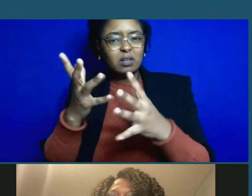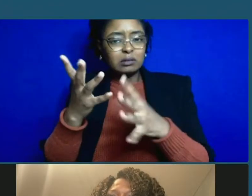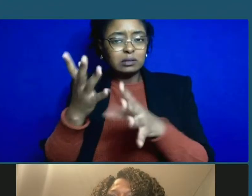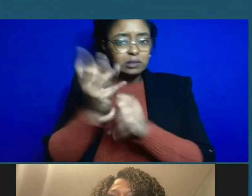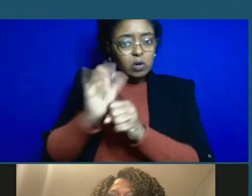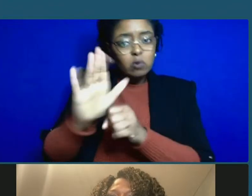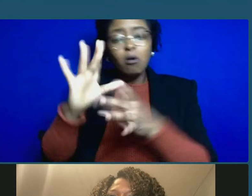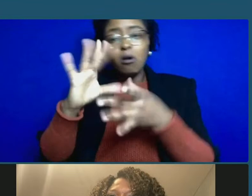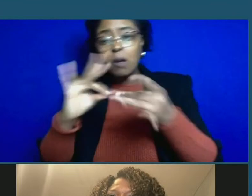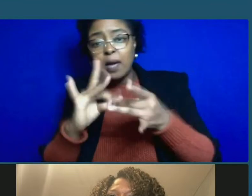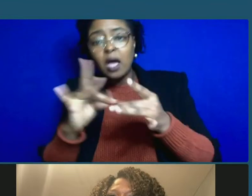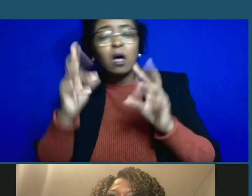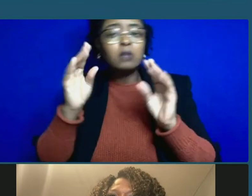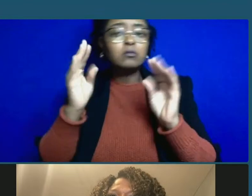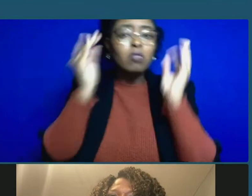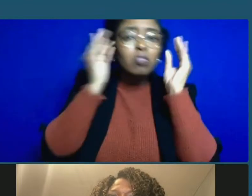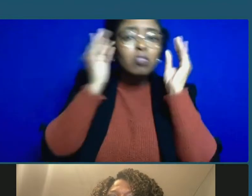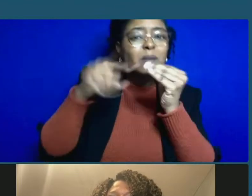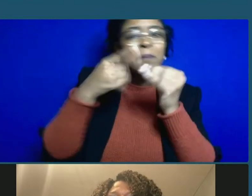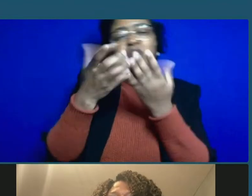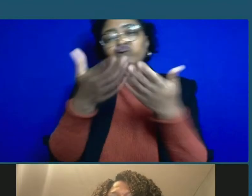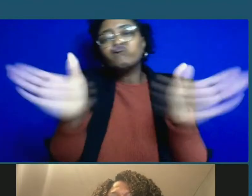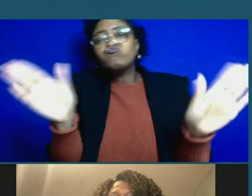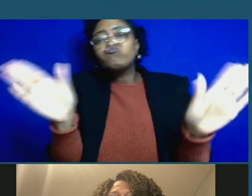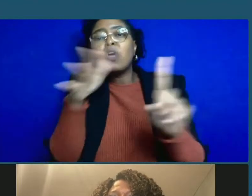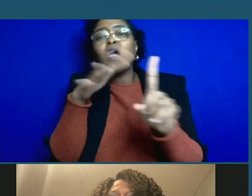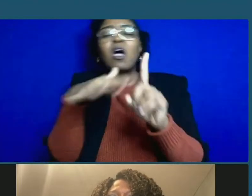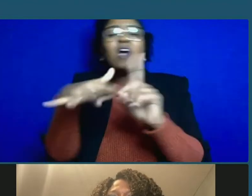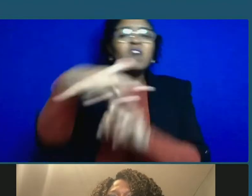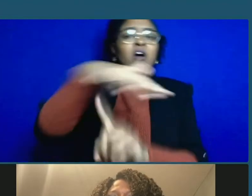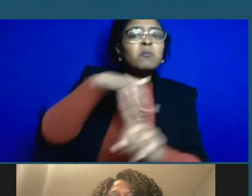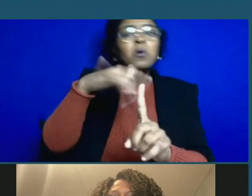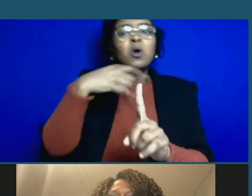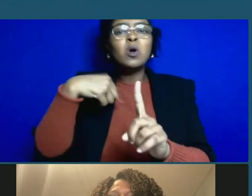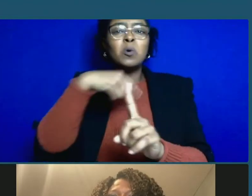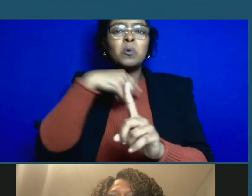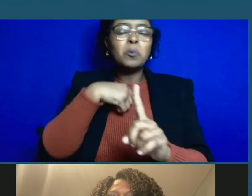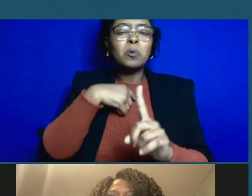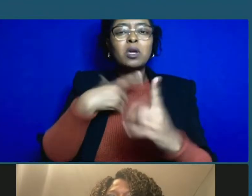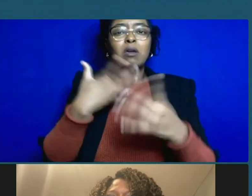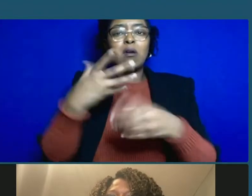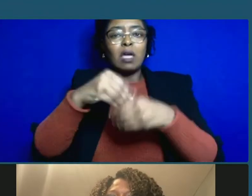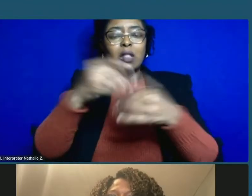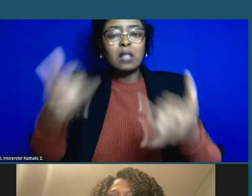. I want to give, uh, get your comments and your thoughts about